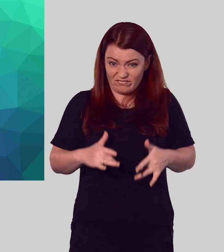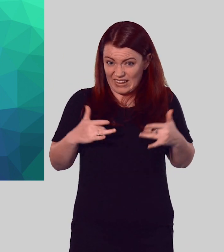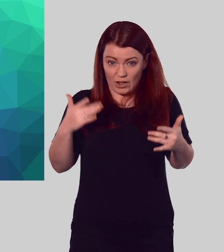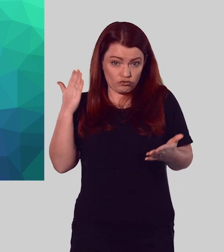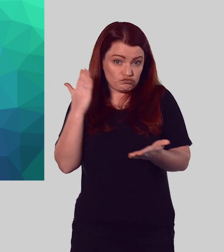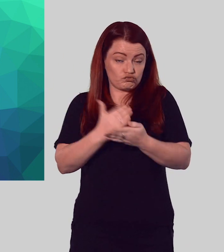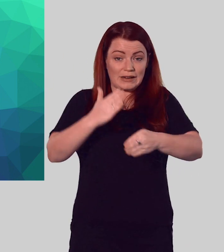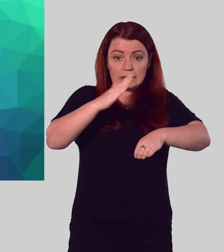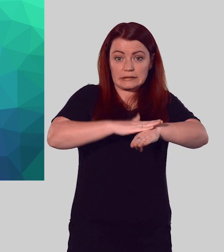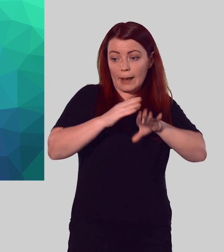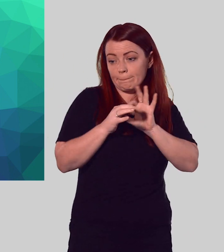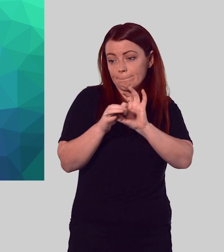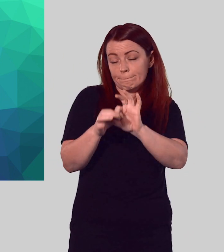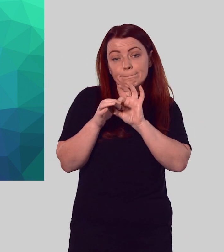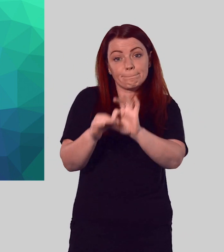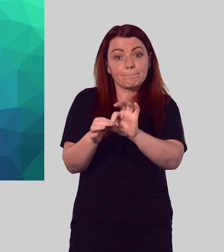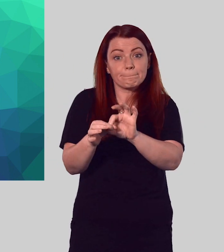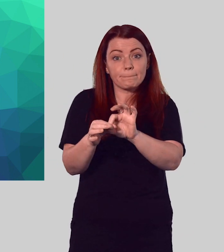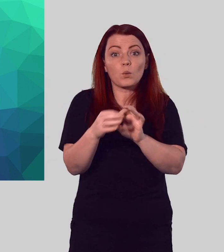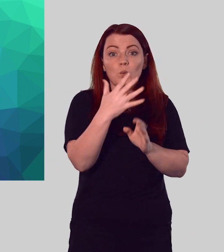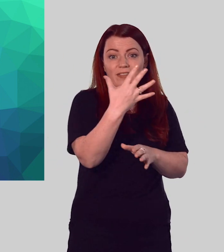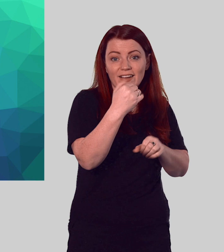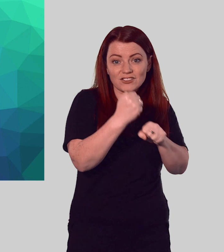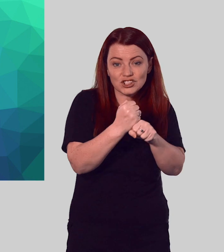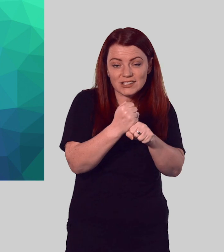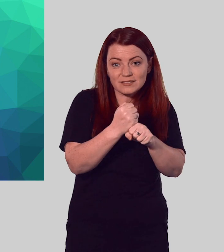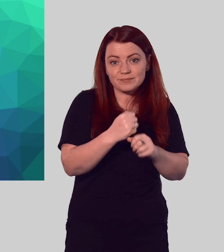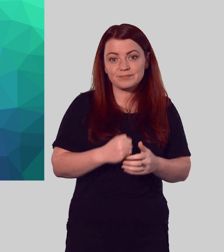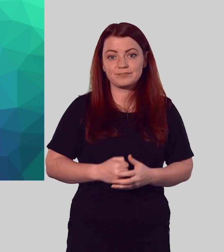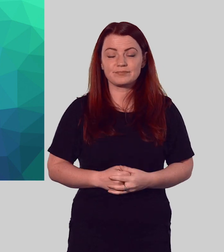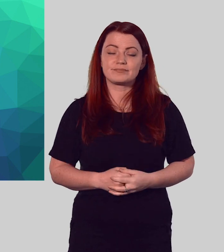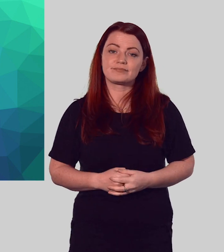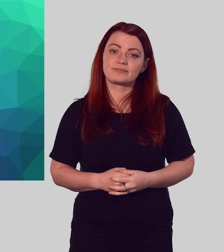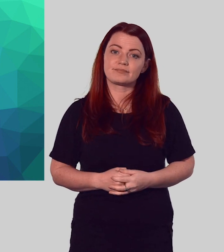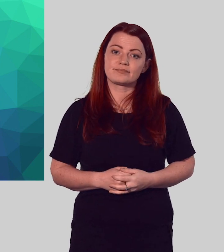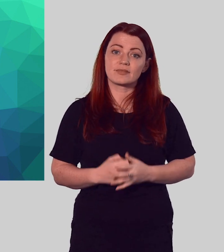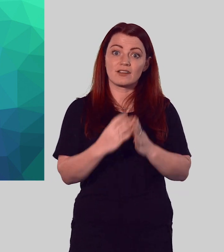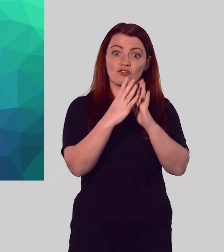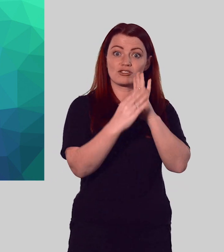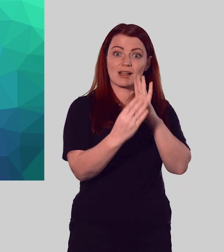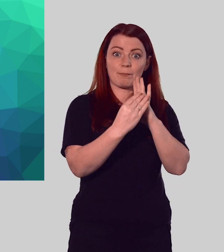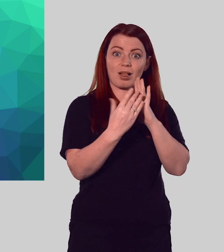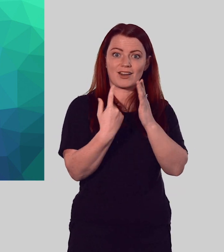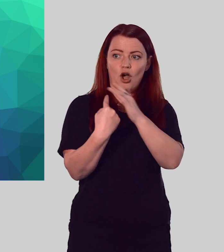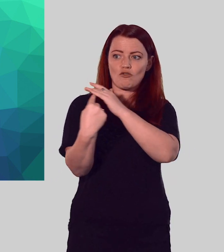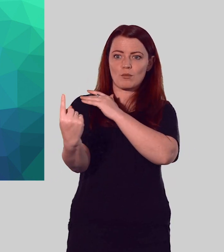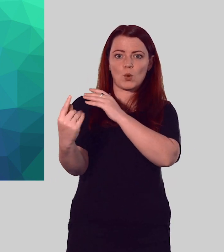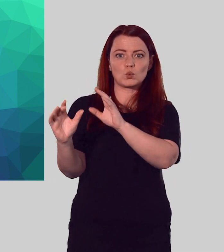interactivity as possible for example we're in our remote studio we're going to